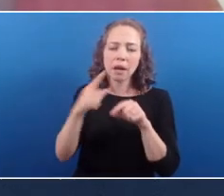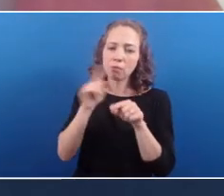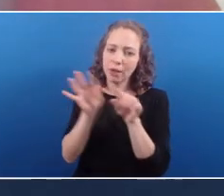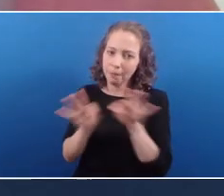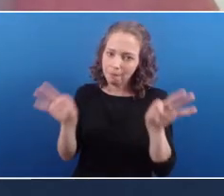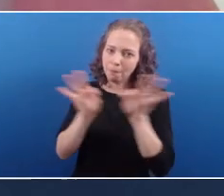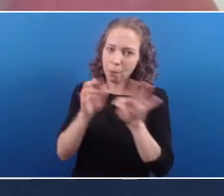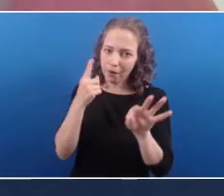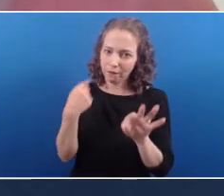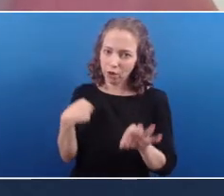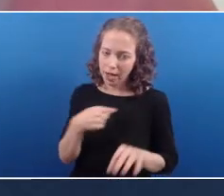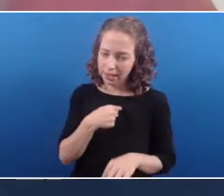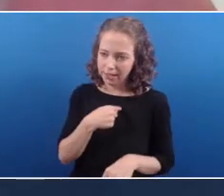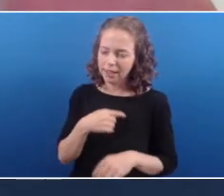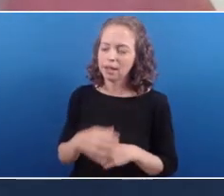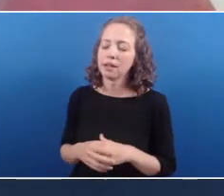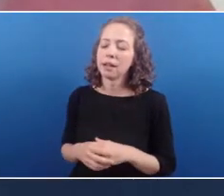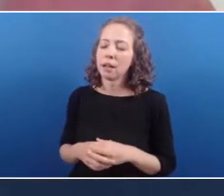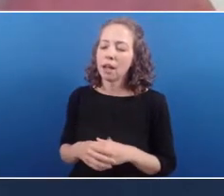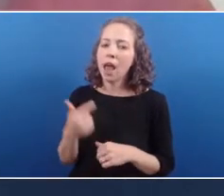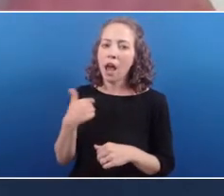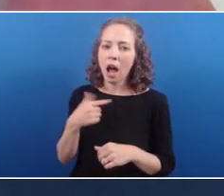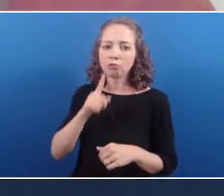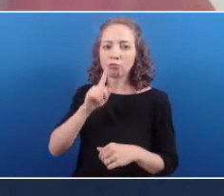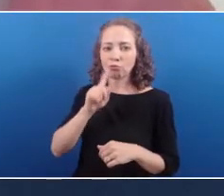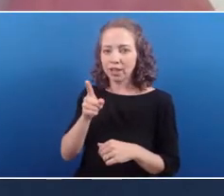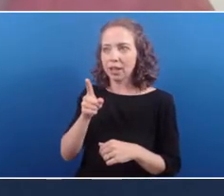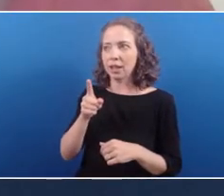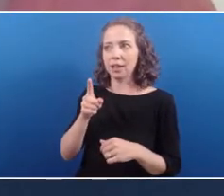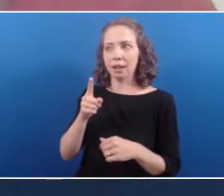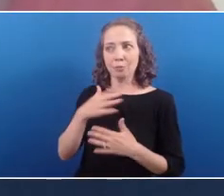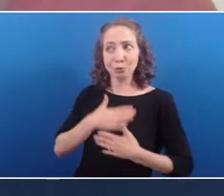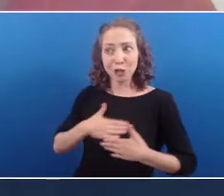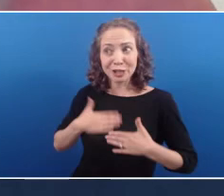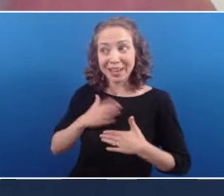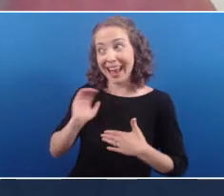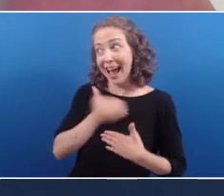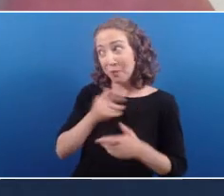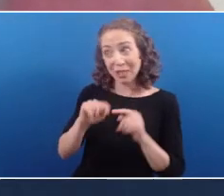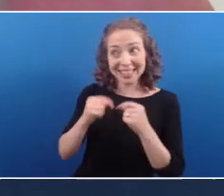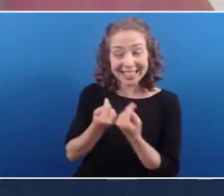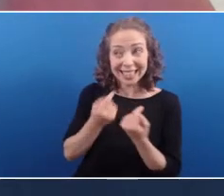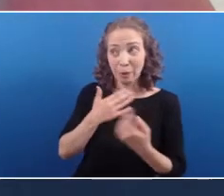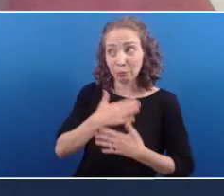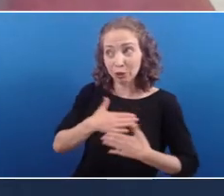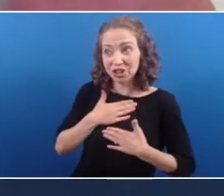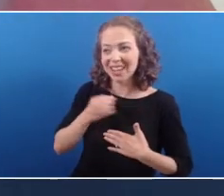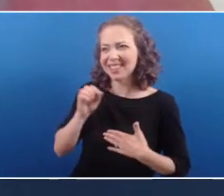and how much I would really appreciate; our team would appreciate if you could take a few moments